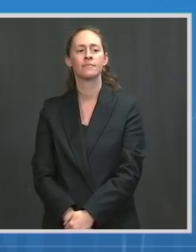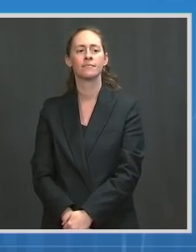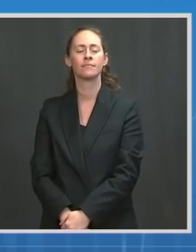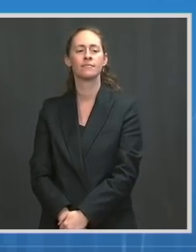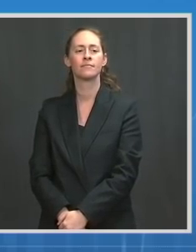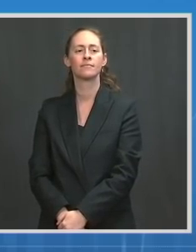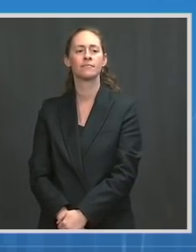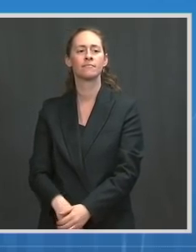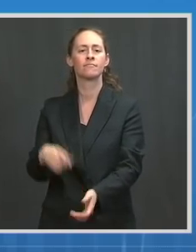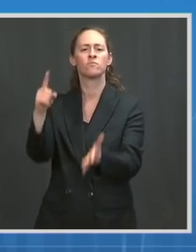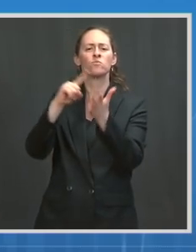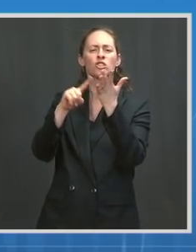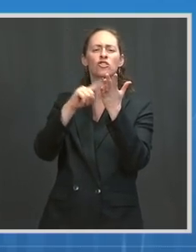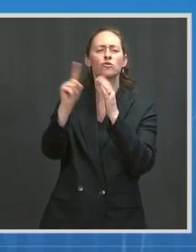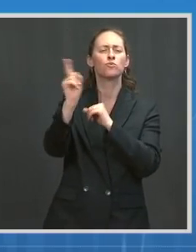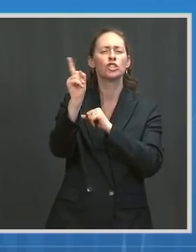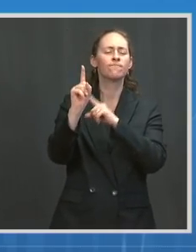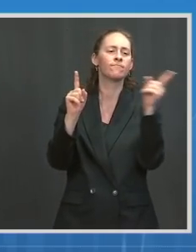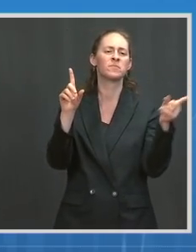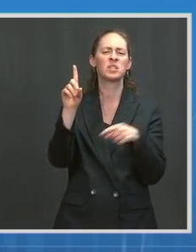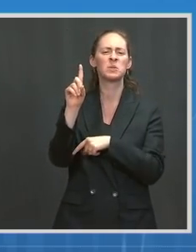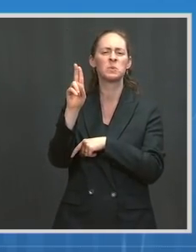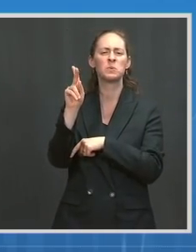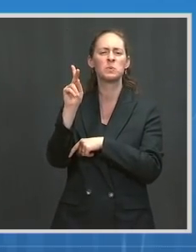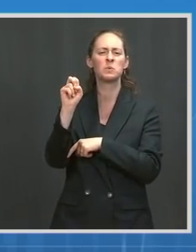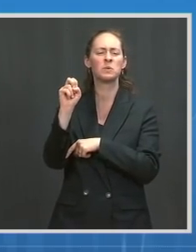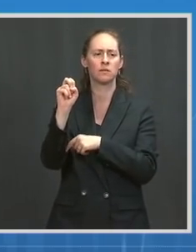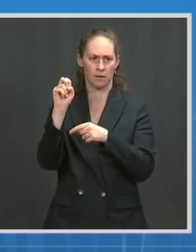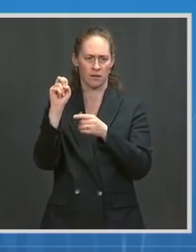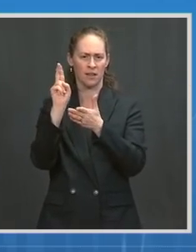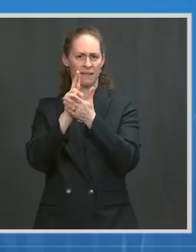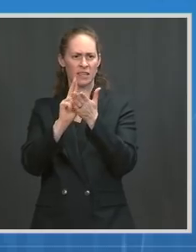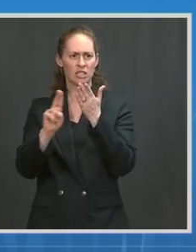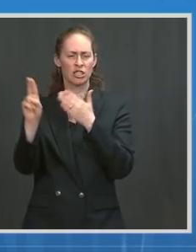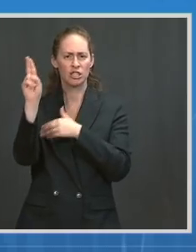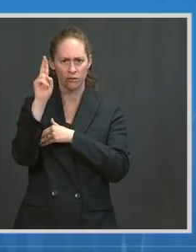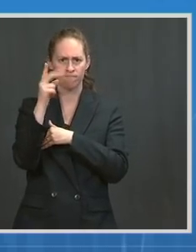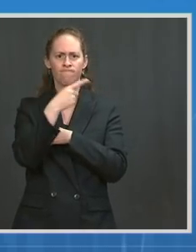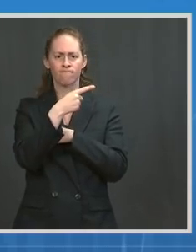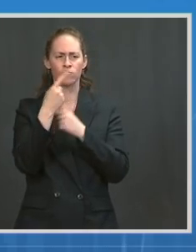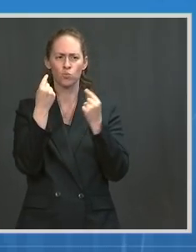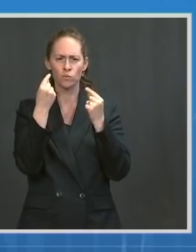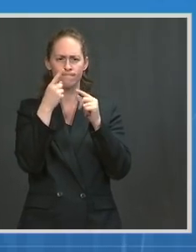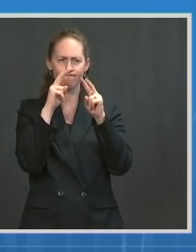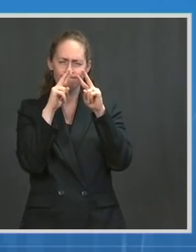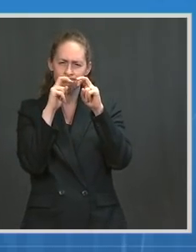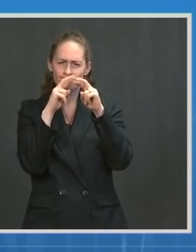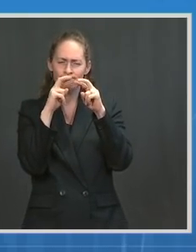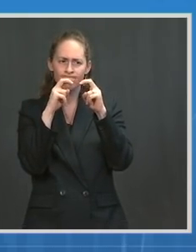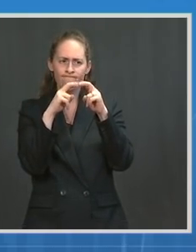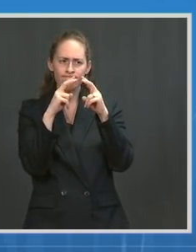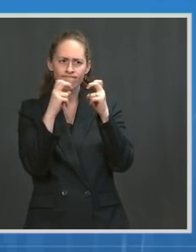was that a specific highly-conserved site on the receptor-binding domain of the spike protein